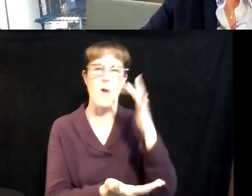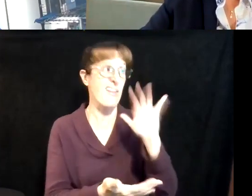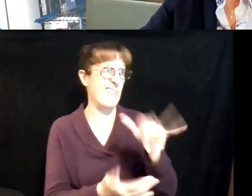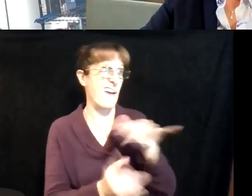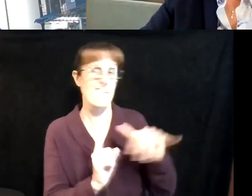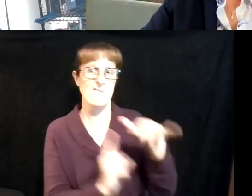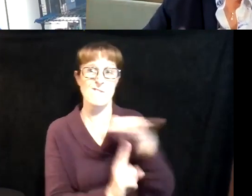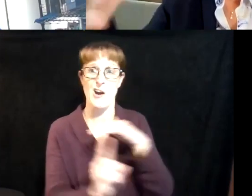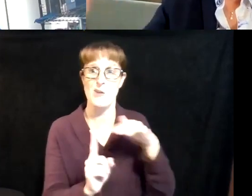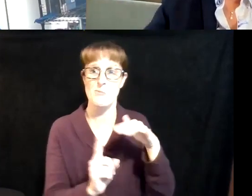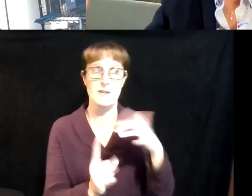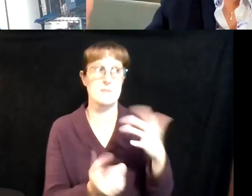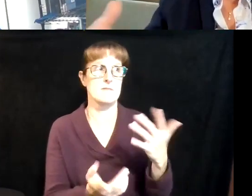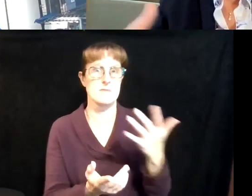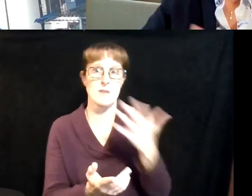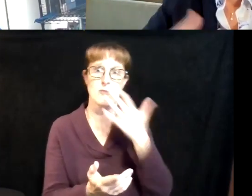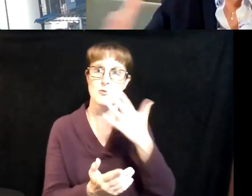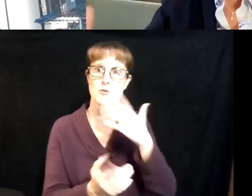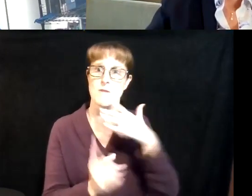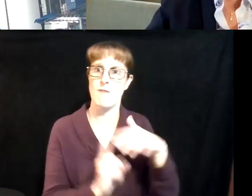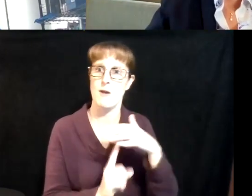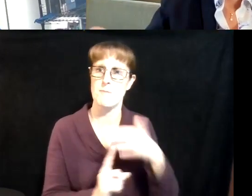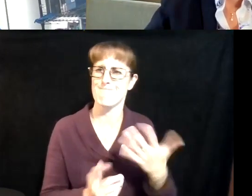Institutions are restrictive.